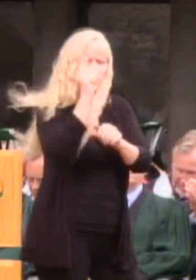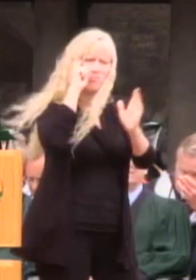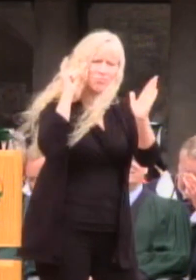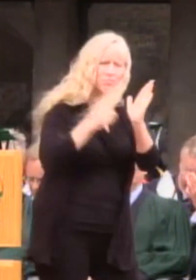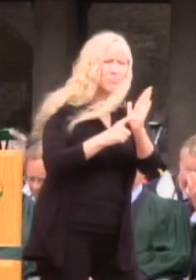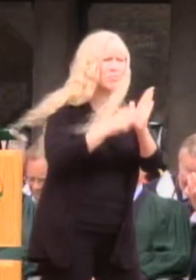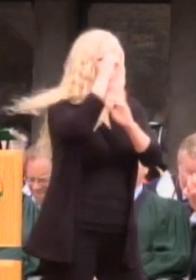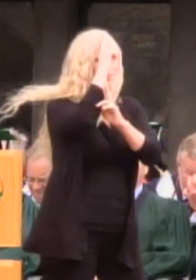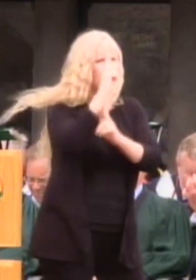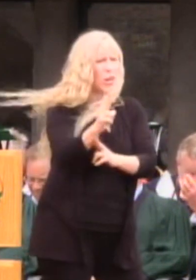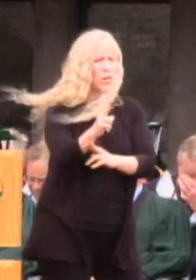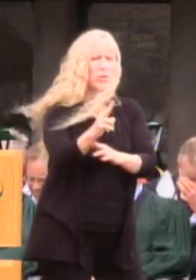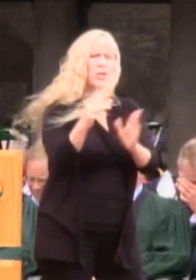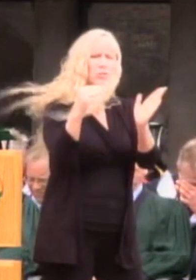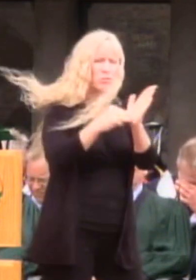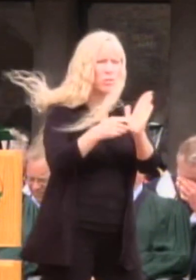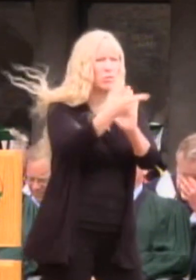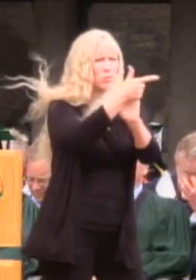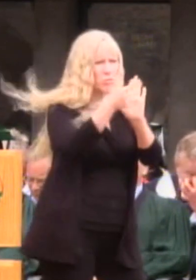of Laws Degree.